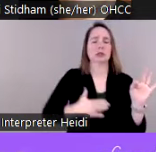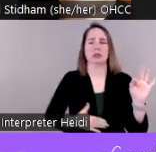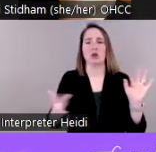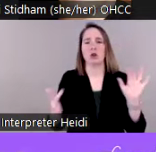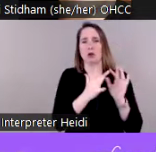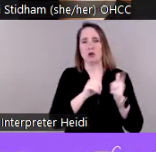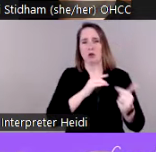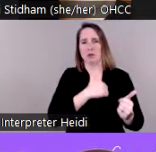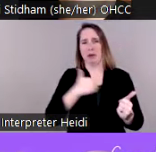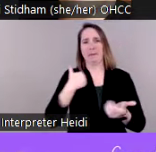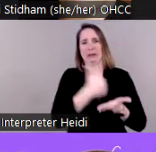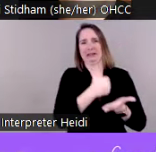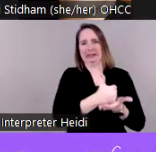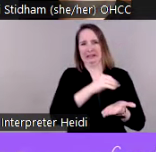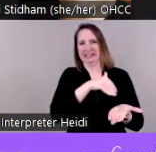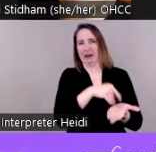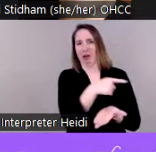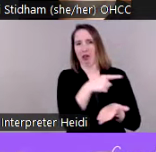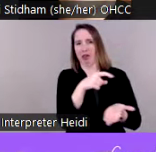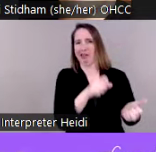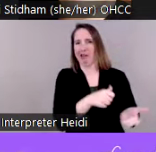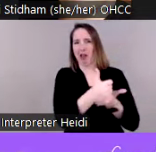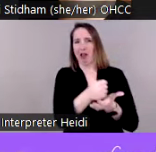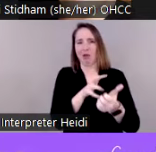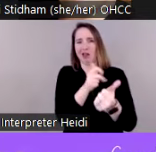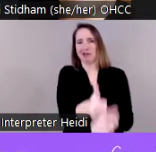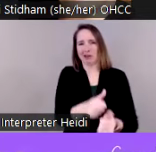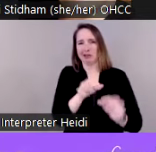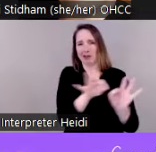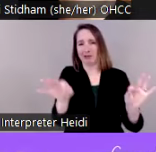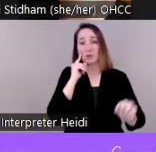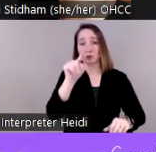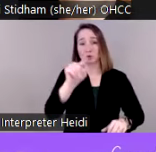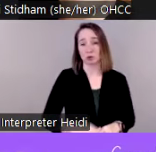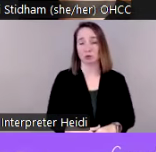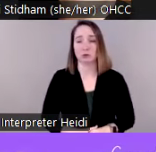member assistance center and we can update that for you.